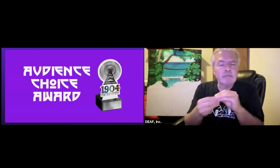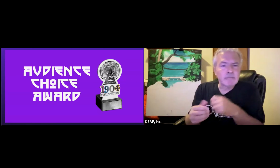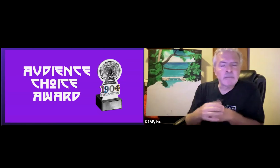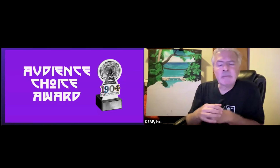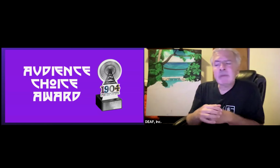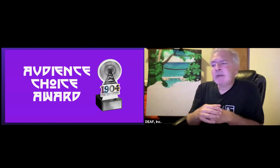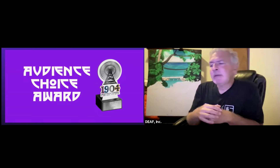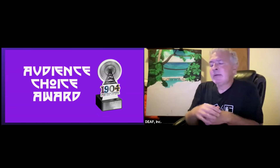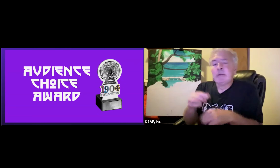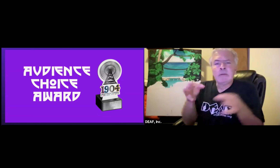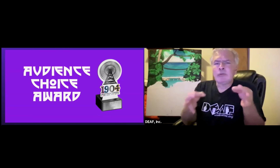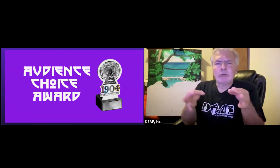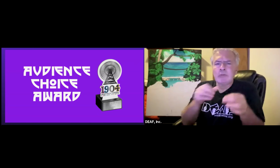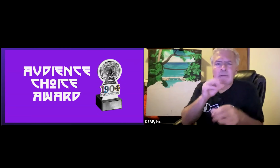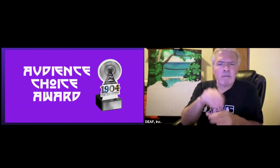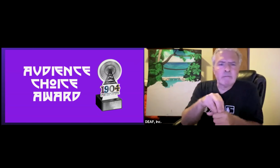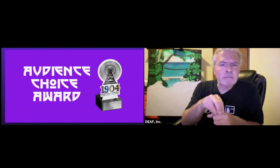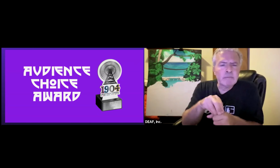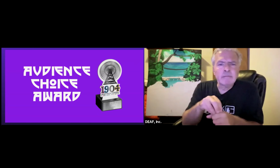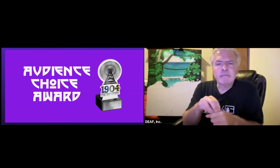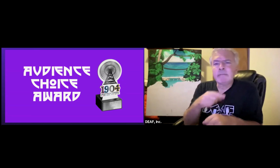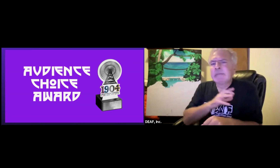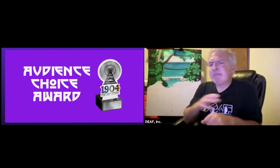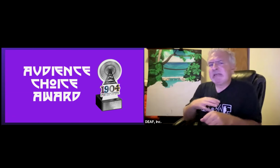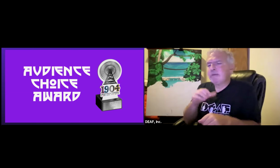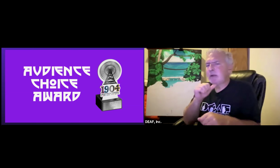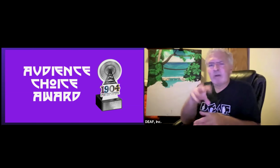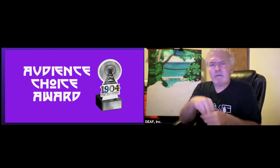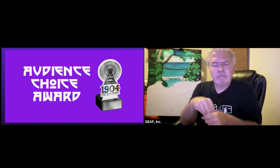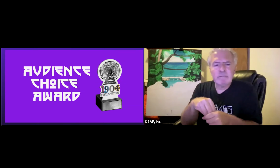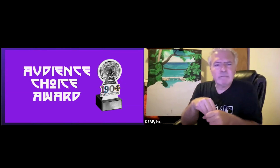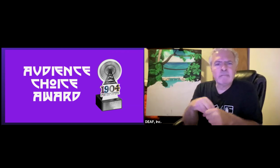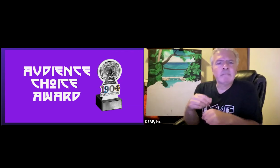The judges were not involved and the committee was not involved.